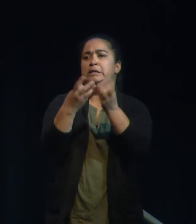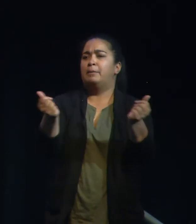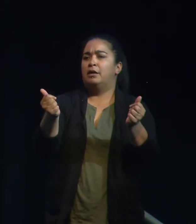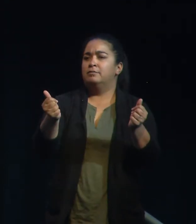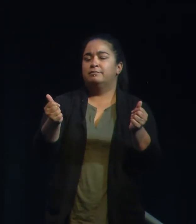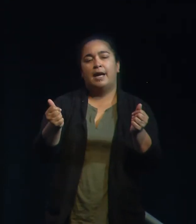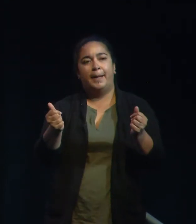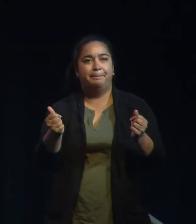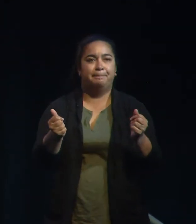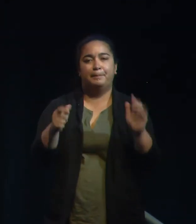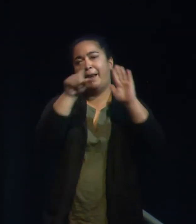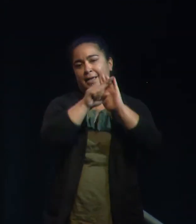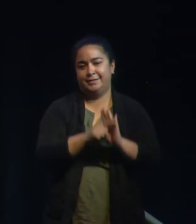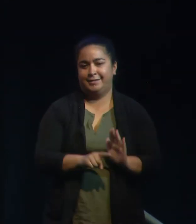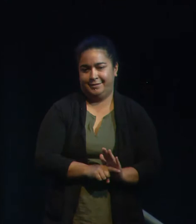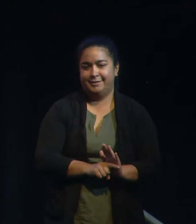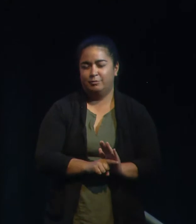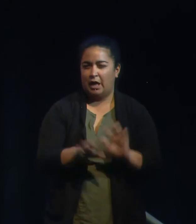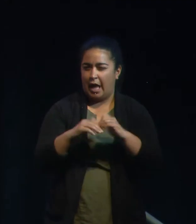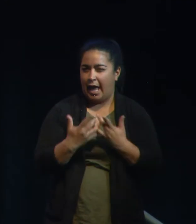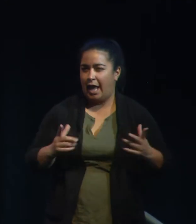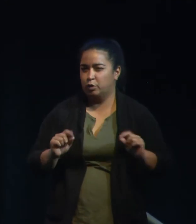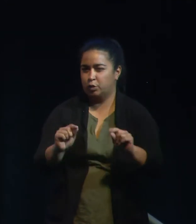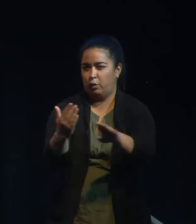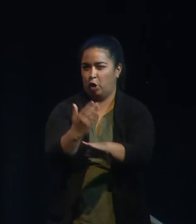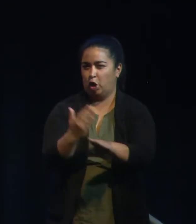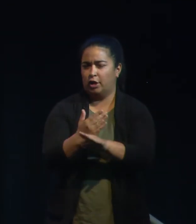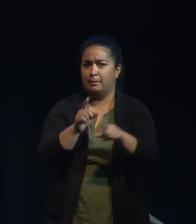we were going to go about this work, and our key principle underpinning all of our work